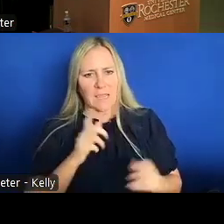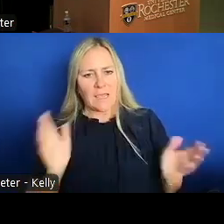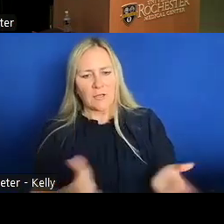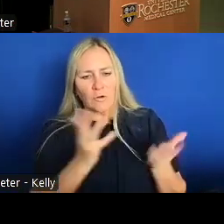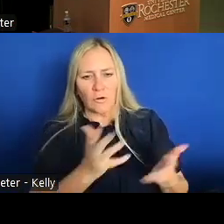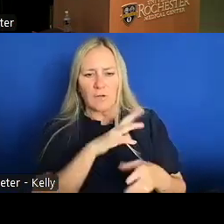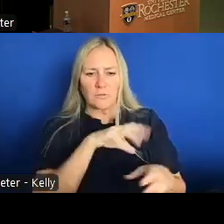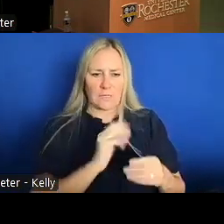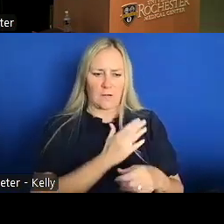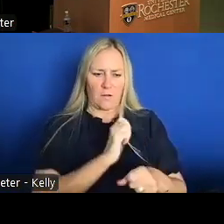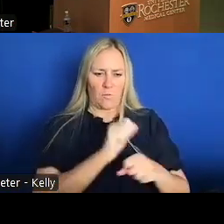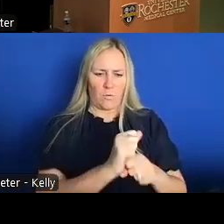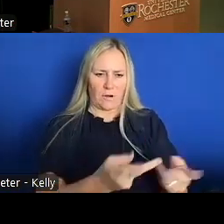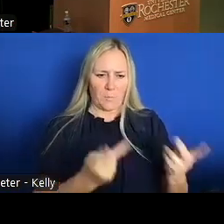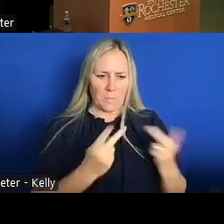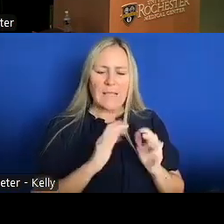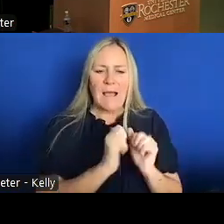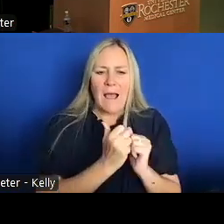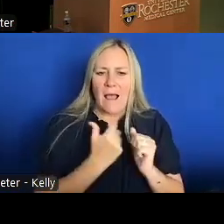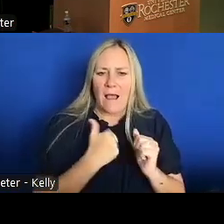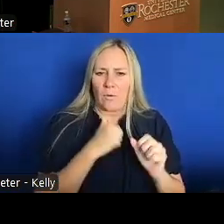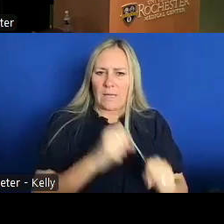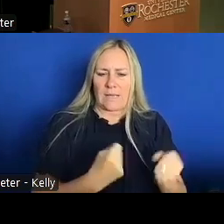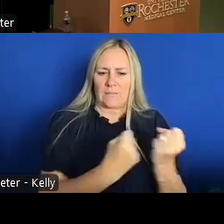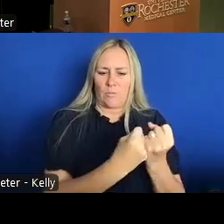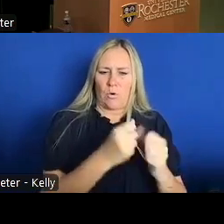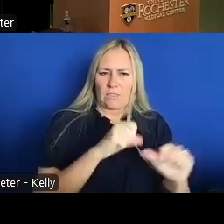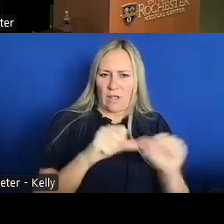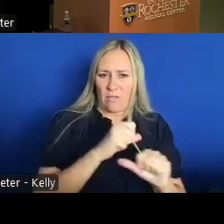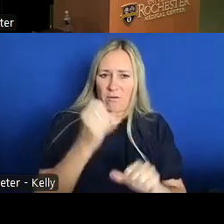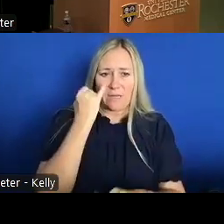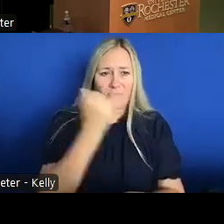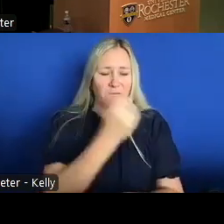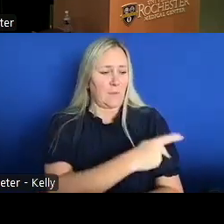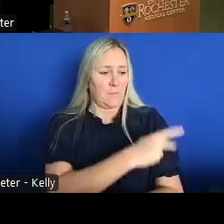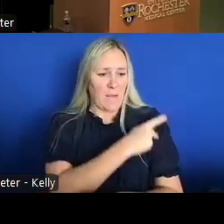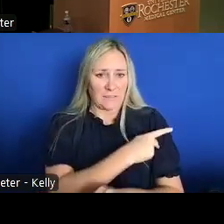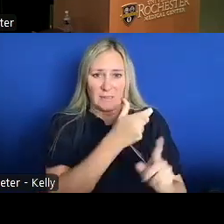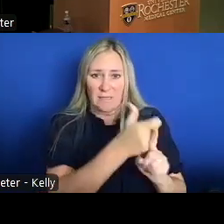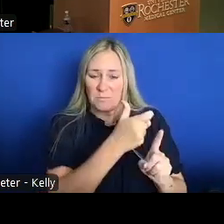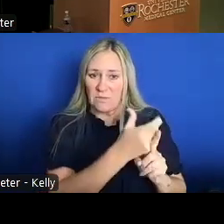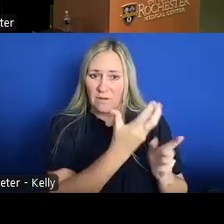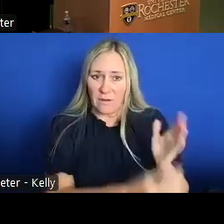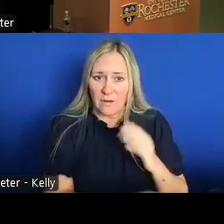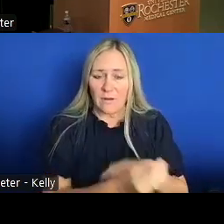ways that we can support each other when we have a patient who dies or a family bereavement um that